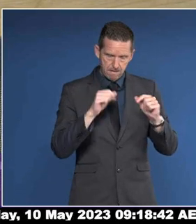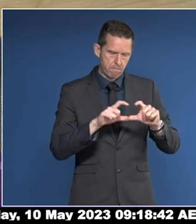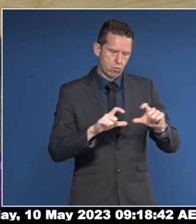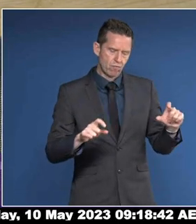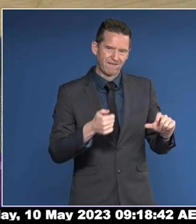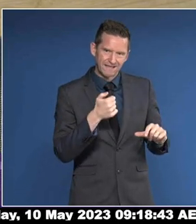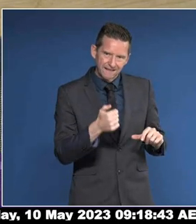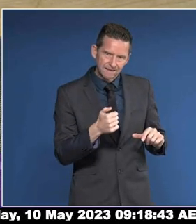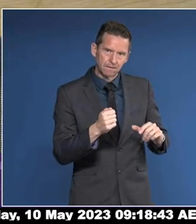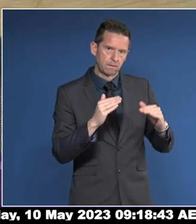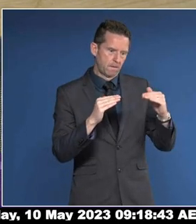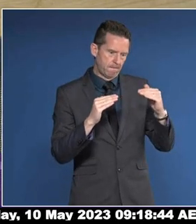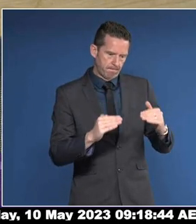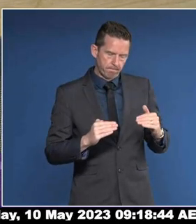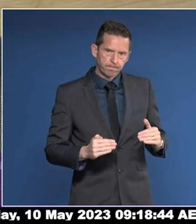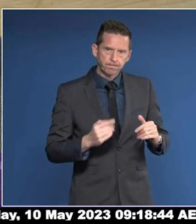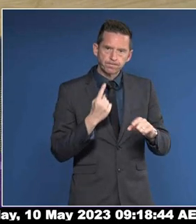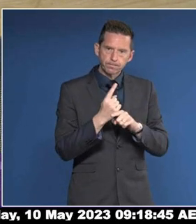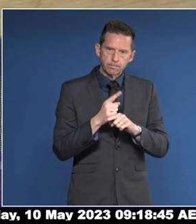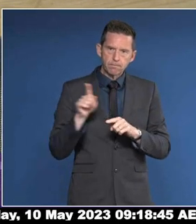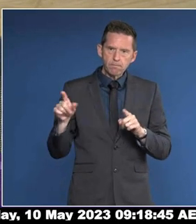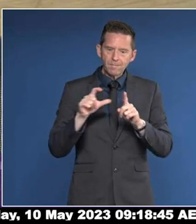to Dr Andrew Whittaker's work.